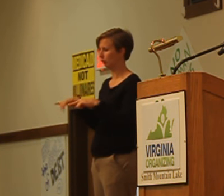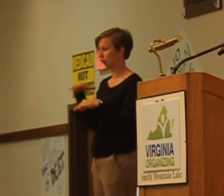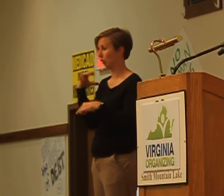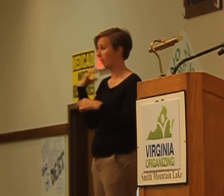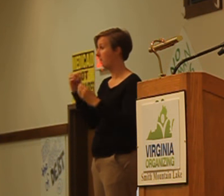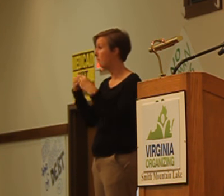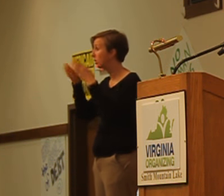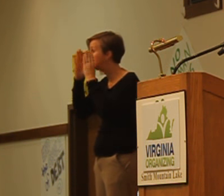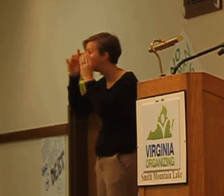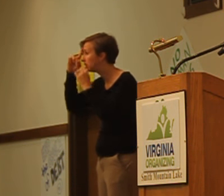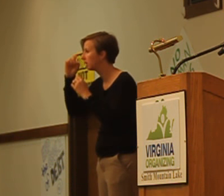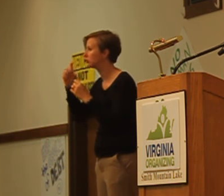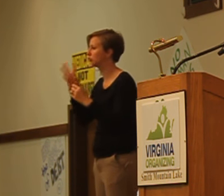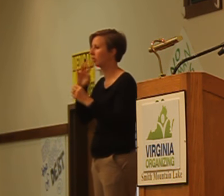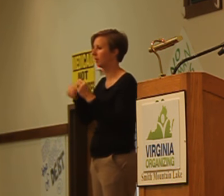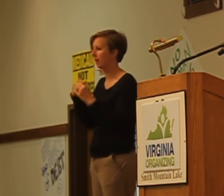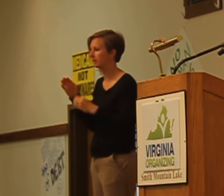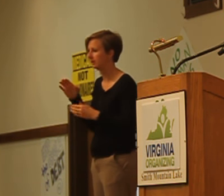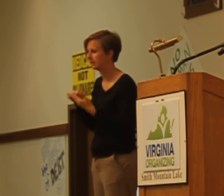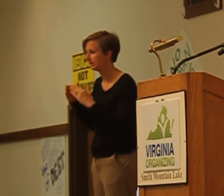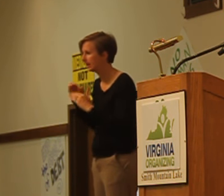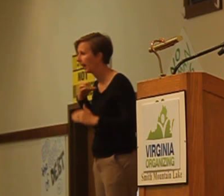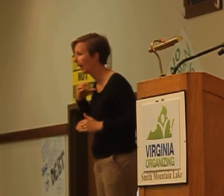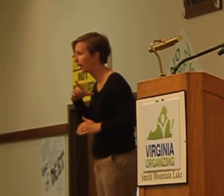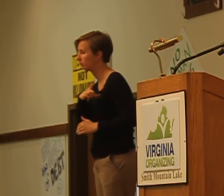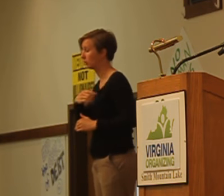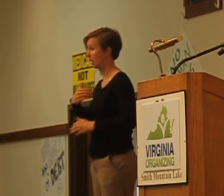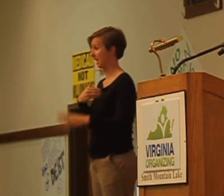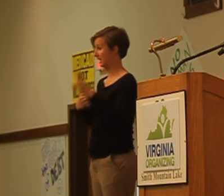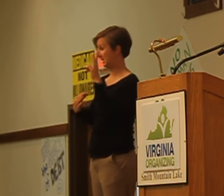because we were talking about the city council. We had six candidates there,